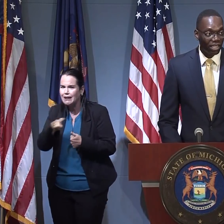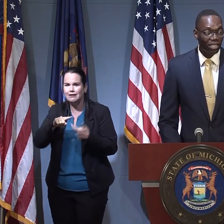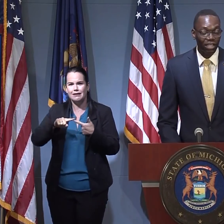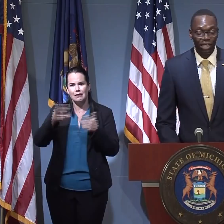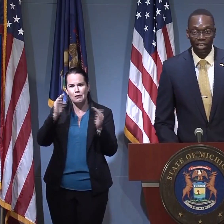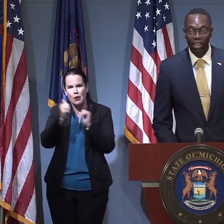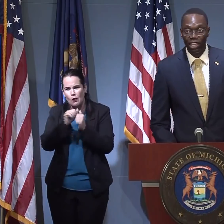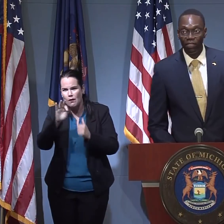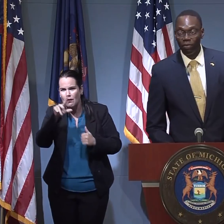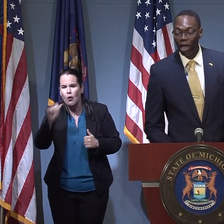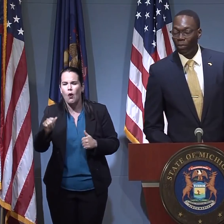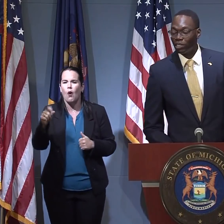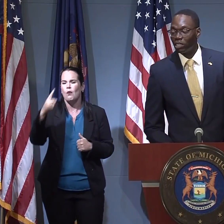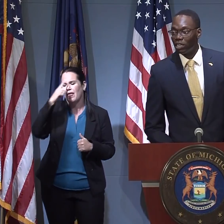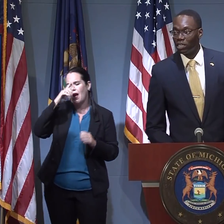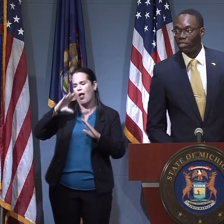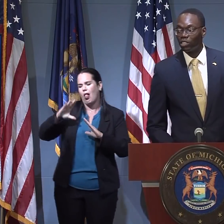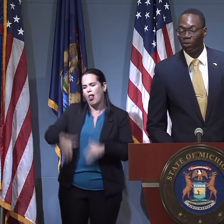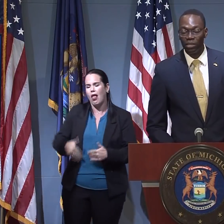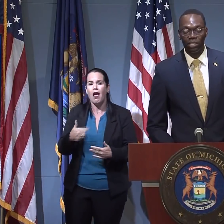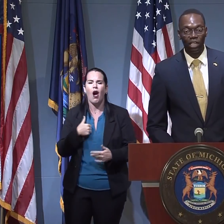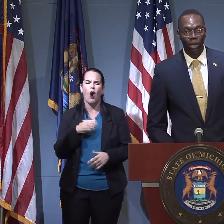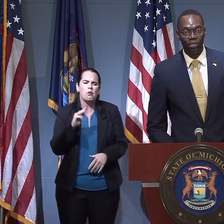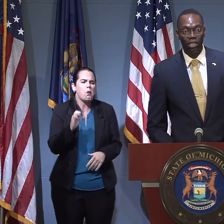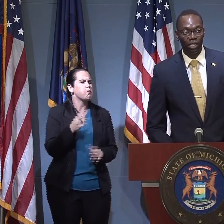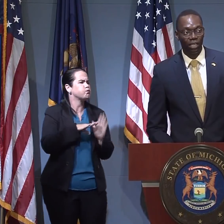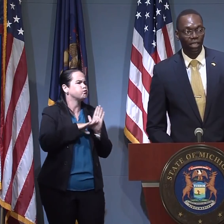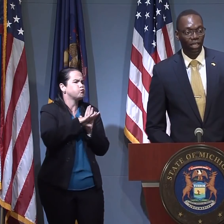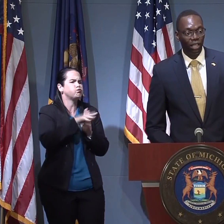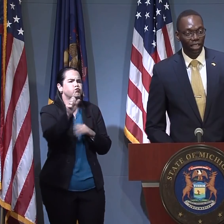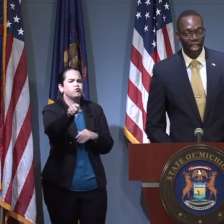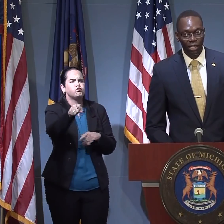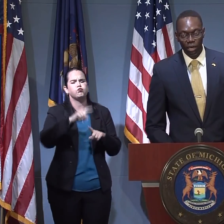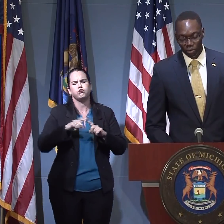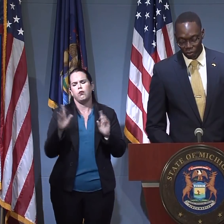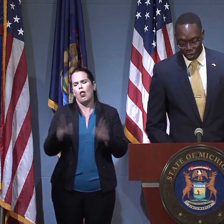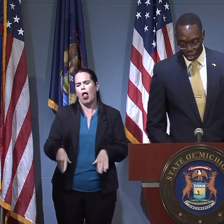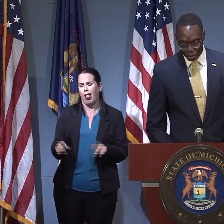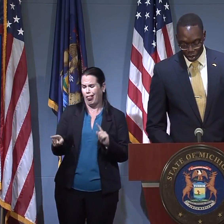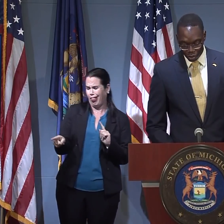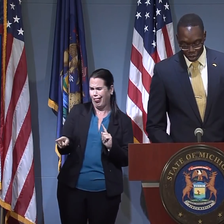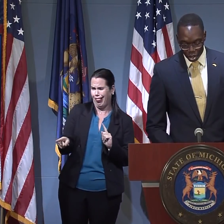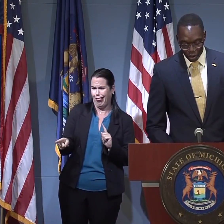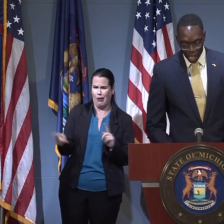WE ARE SEEING COMPARED TO OTHER STATES LIKE TEXAS AND FLORIDA, IT ICE CITY THAT I EVEN WHILE